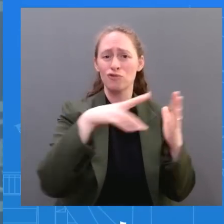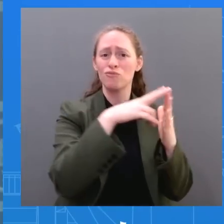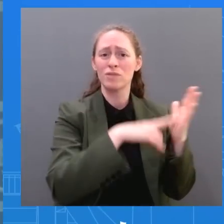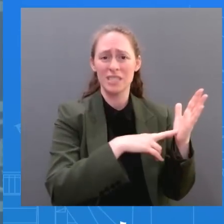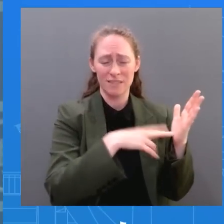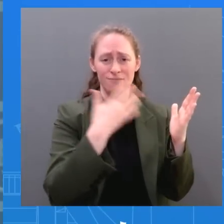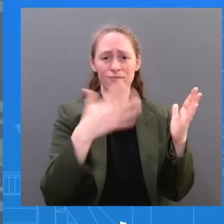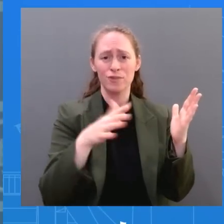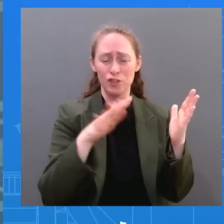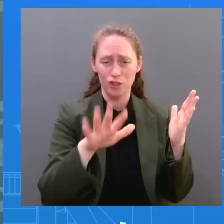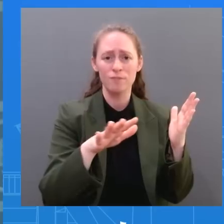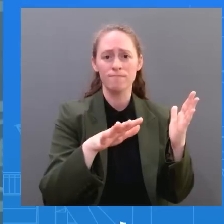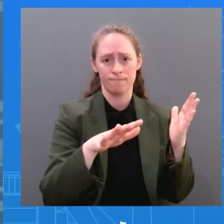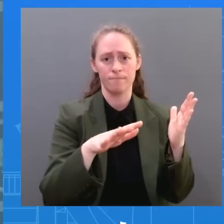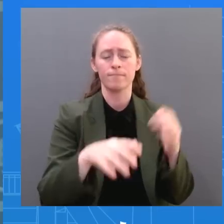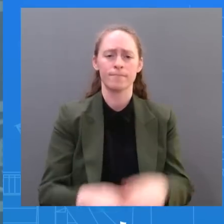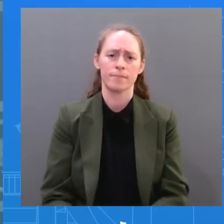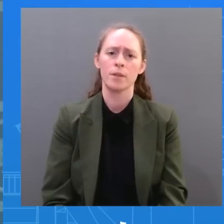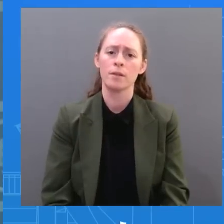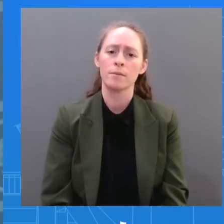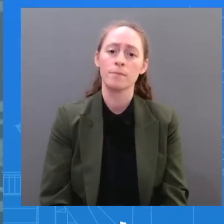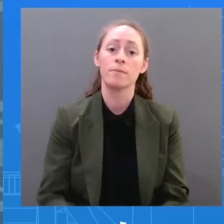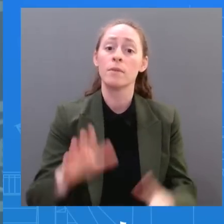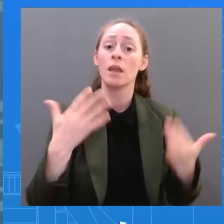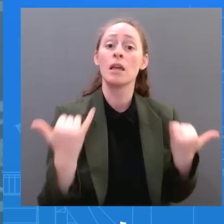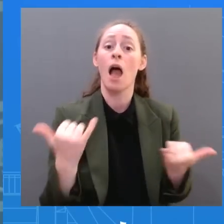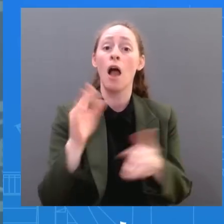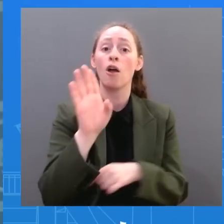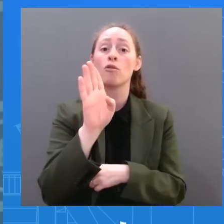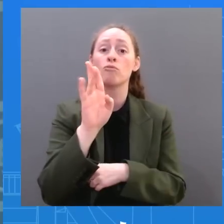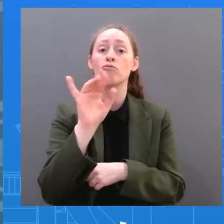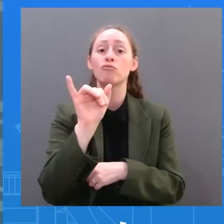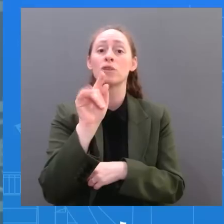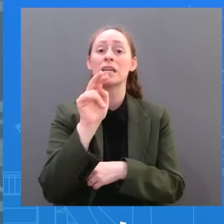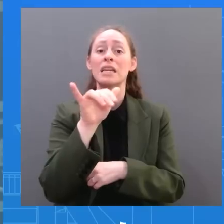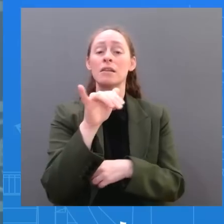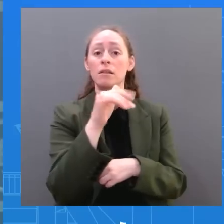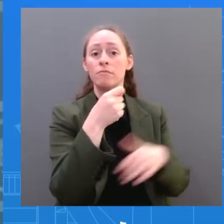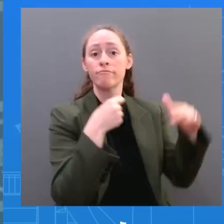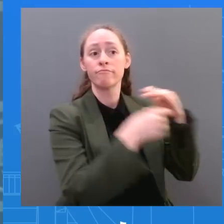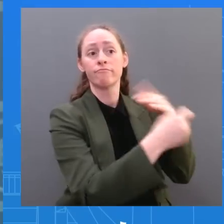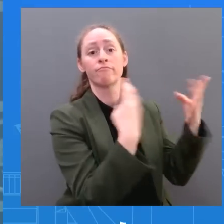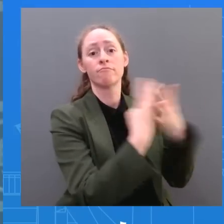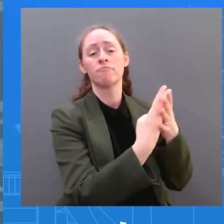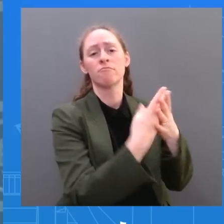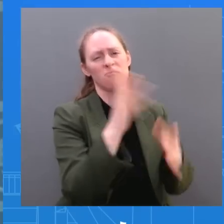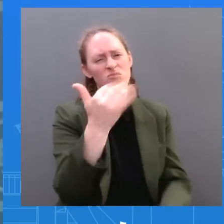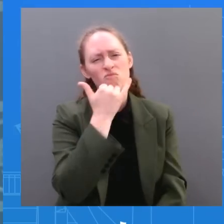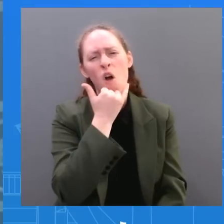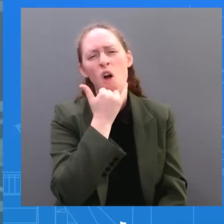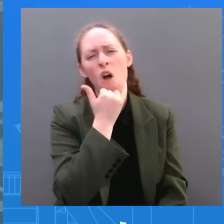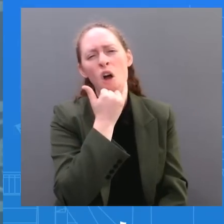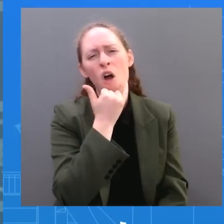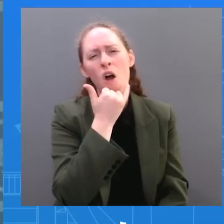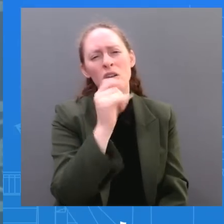she's being wrongfully detained in Moscow at this time. This is an issue that is a priority for this President.